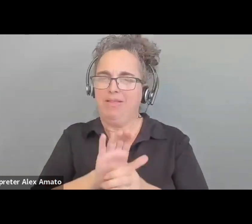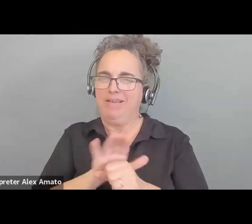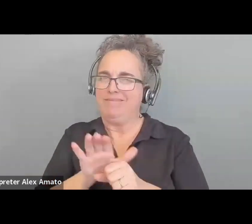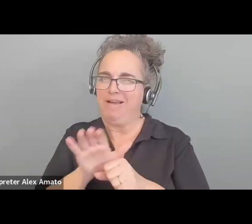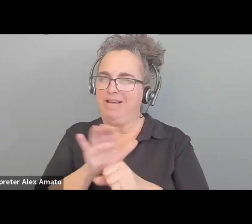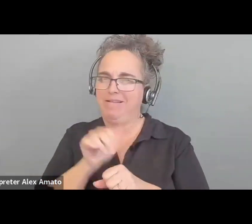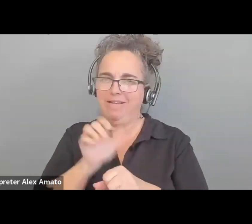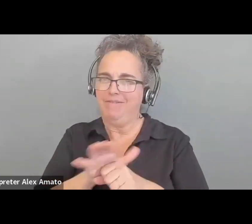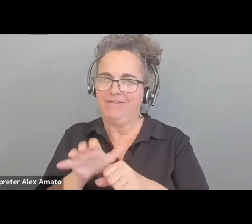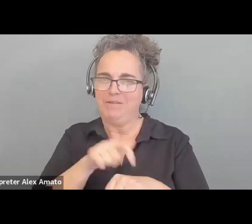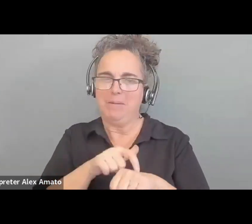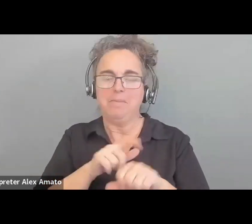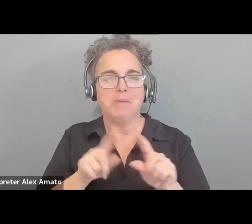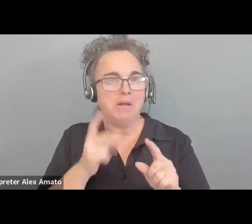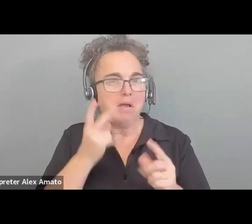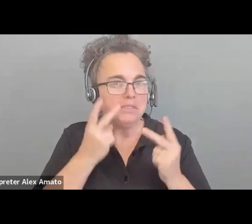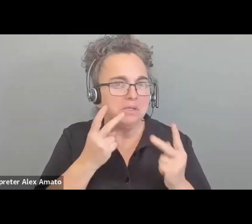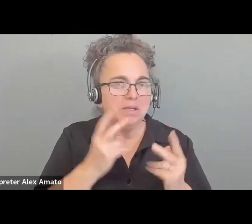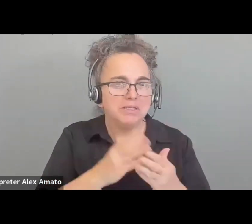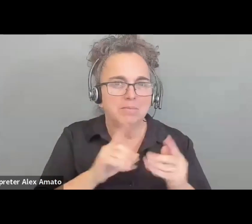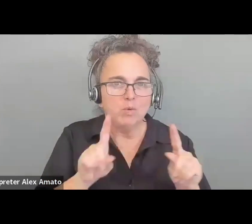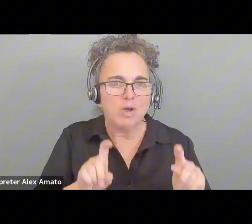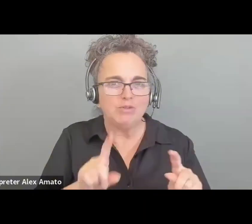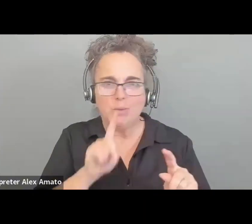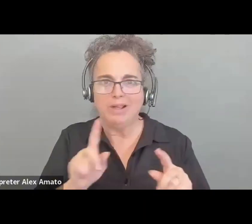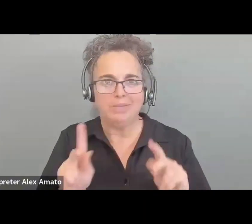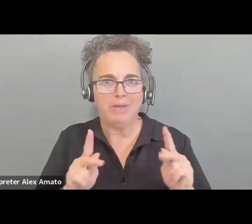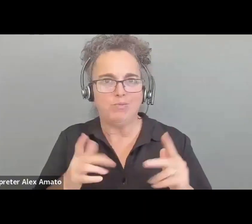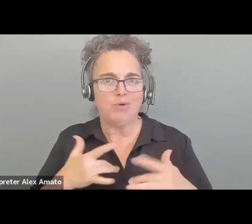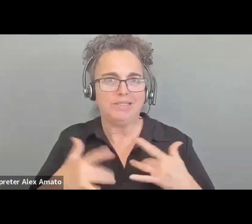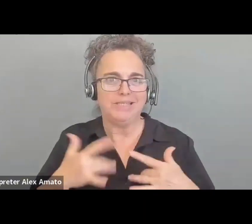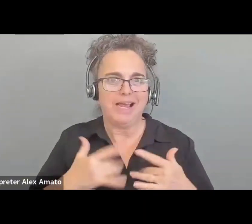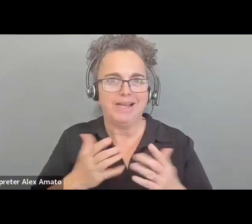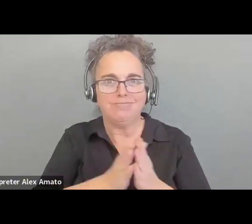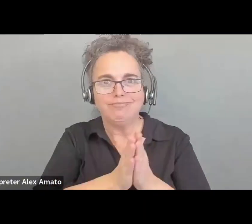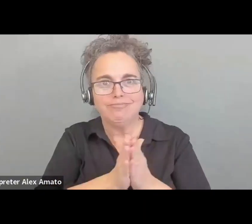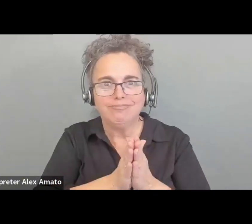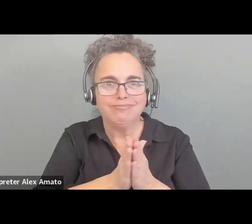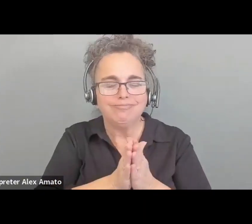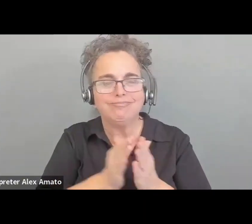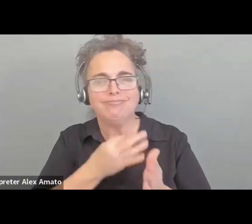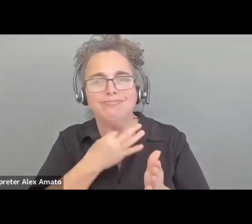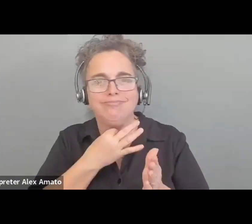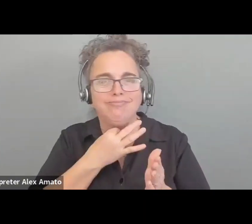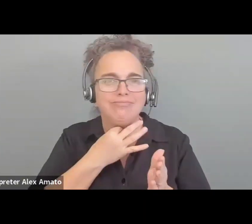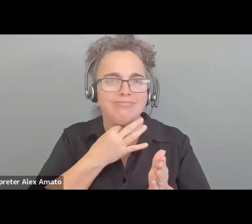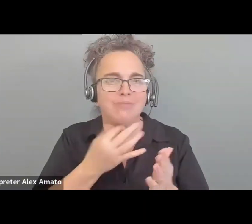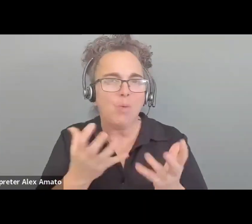that looks like people were excited about or that people were wanting to, wanting to get answered.